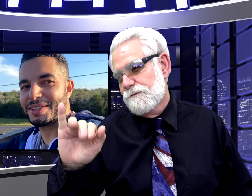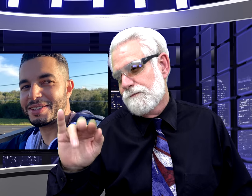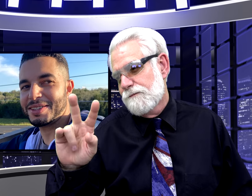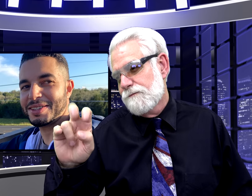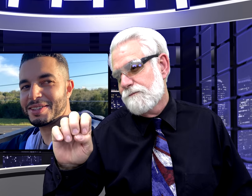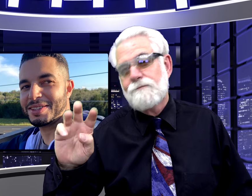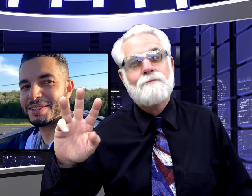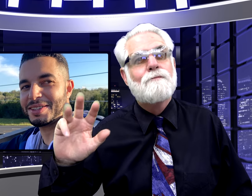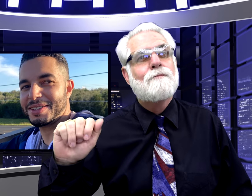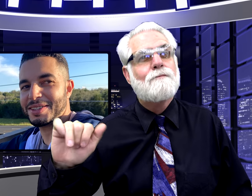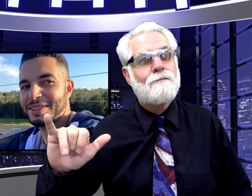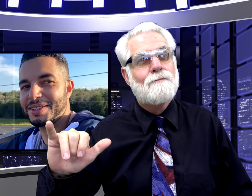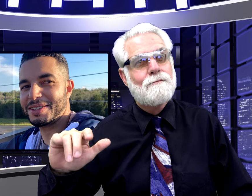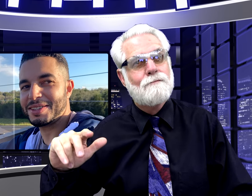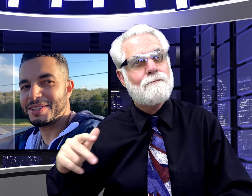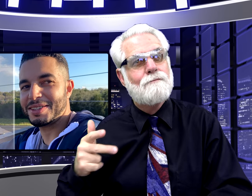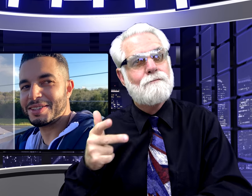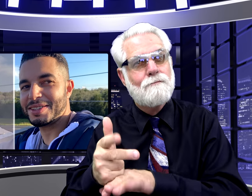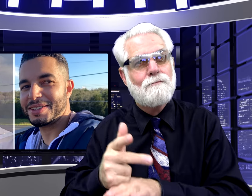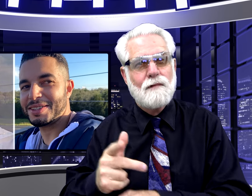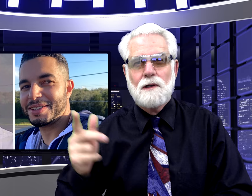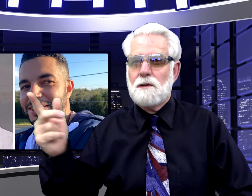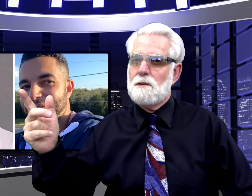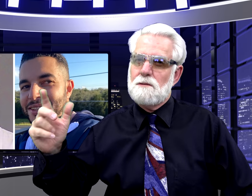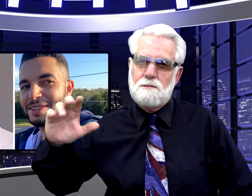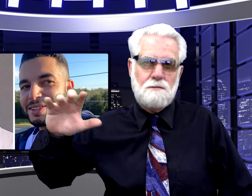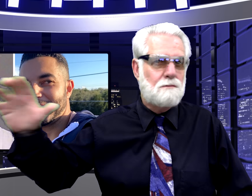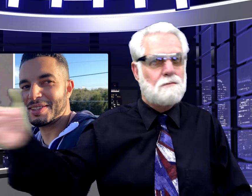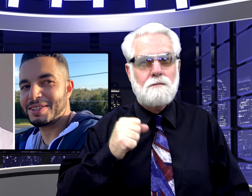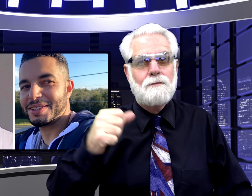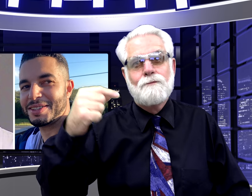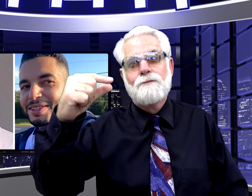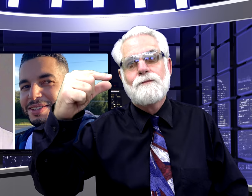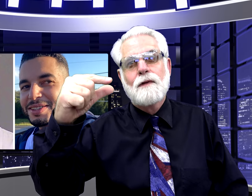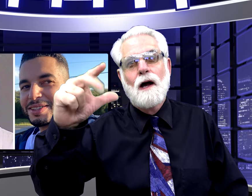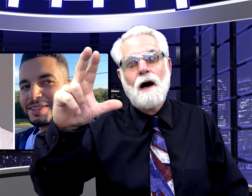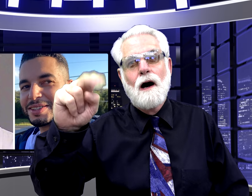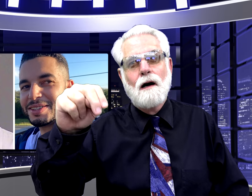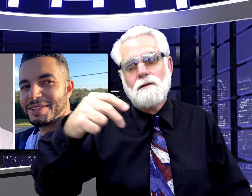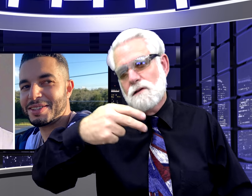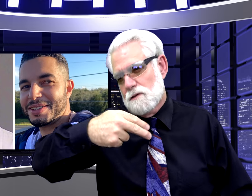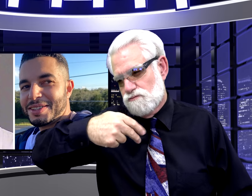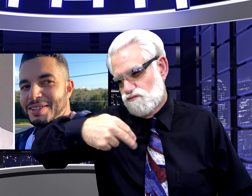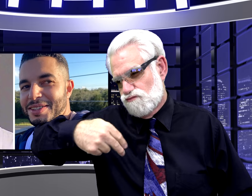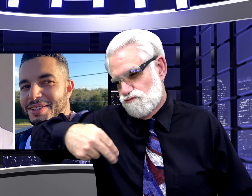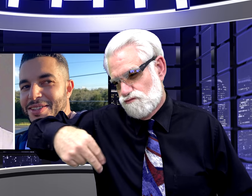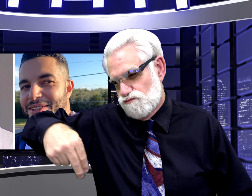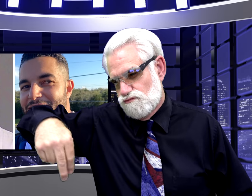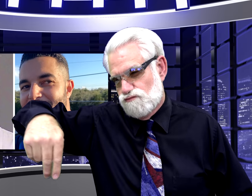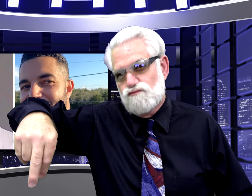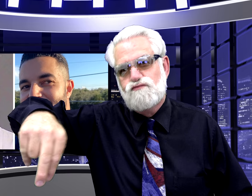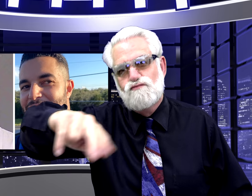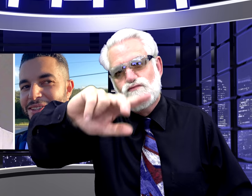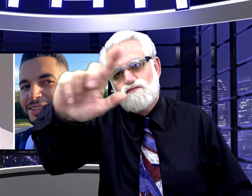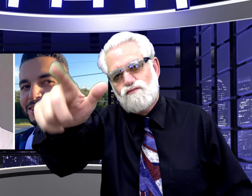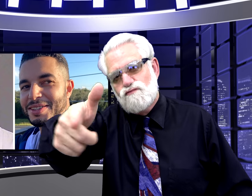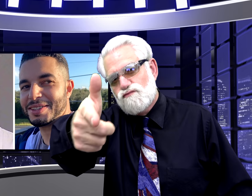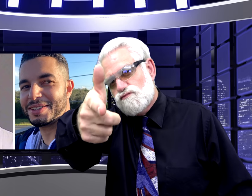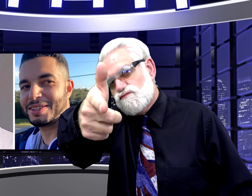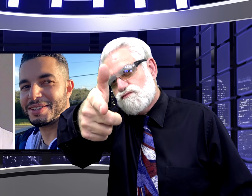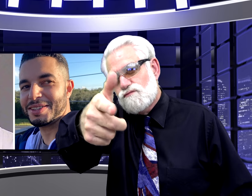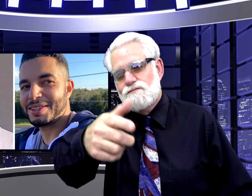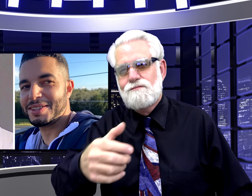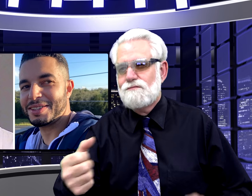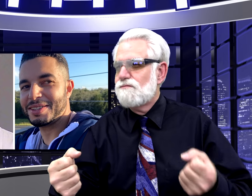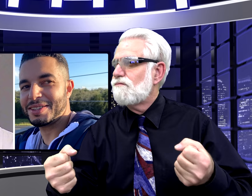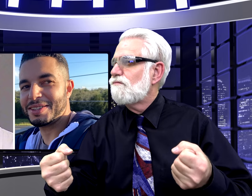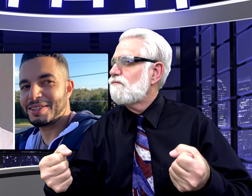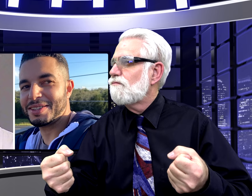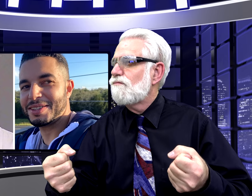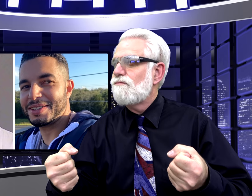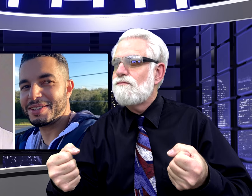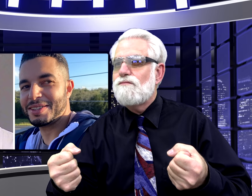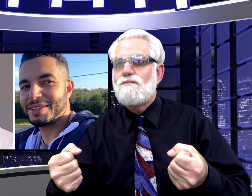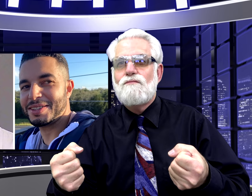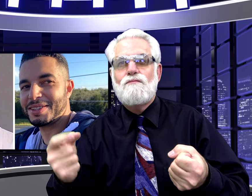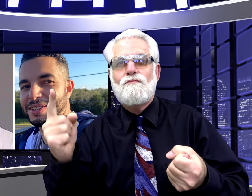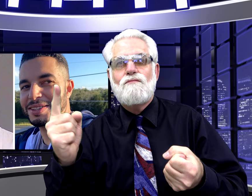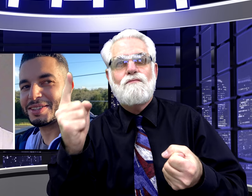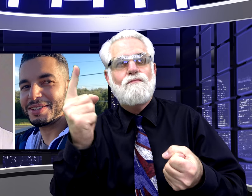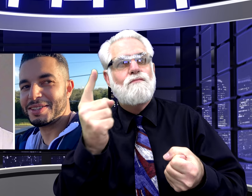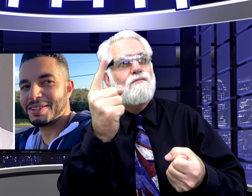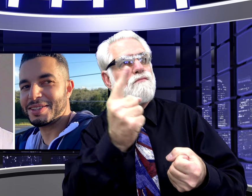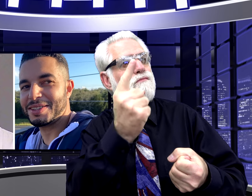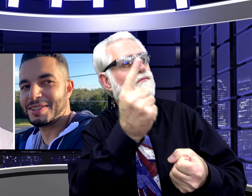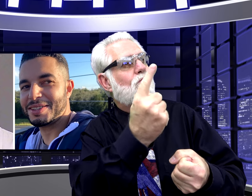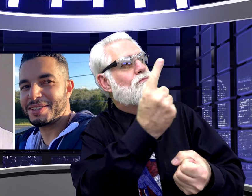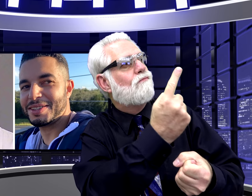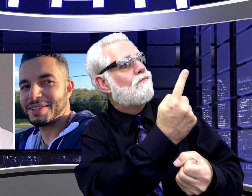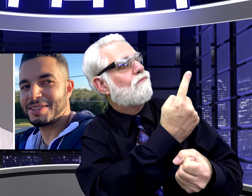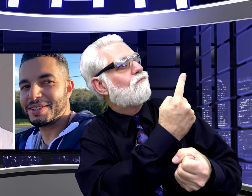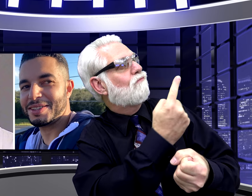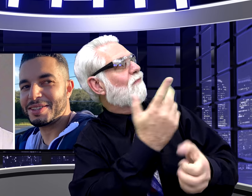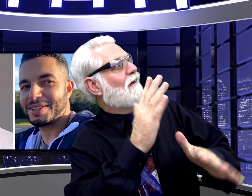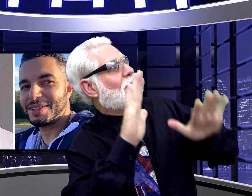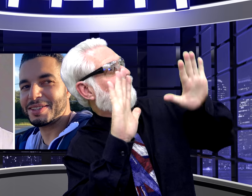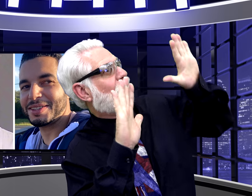The man Terry ran got a gun ran up to the car he saw him coming and he tried to back away,